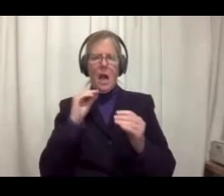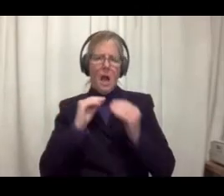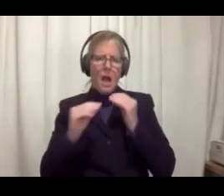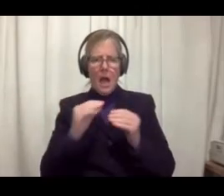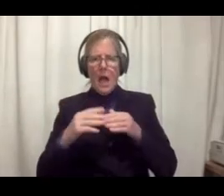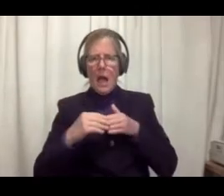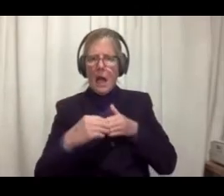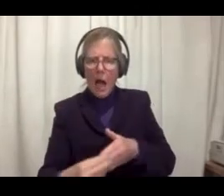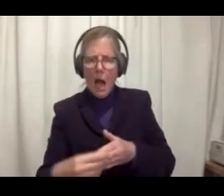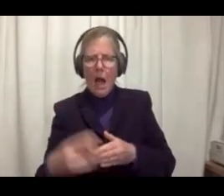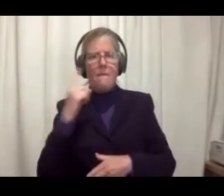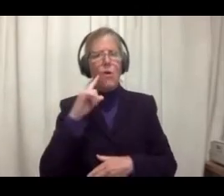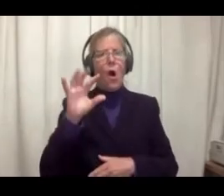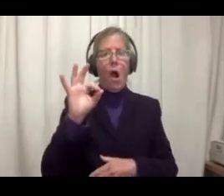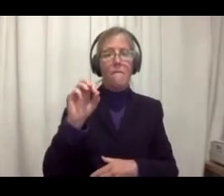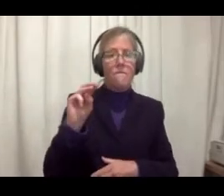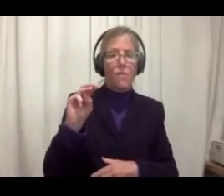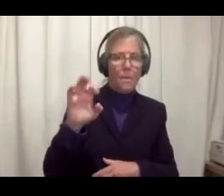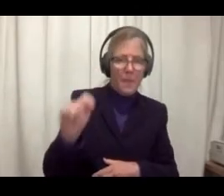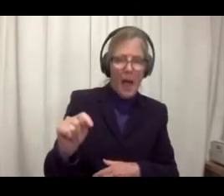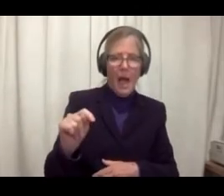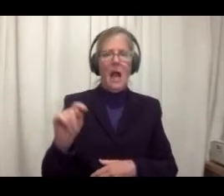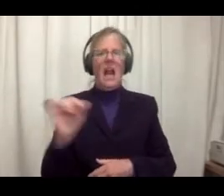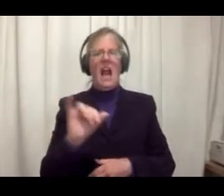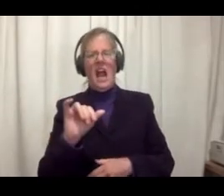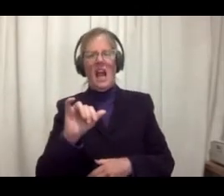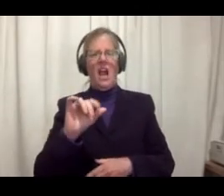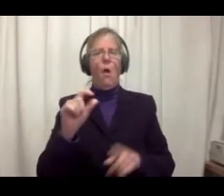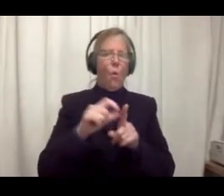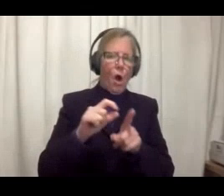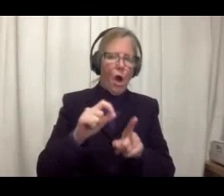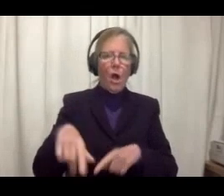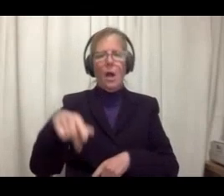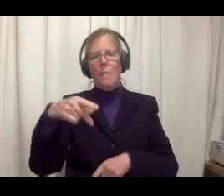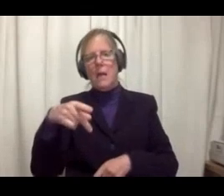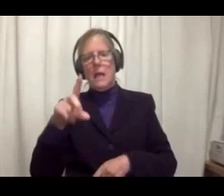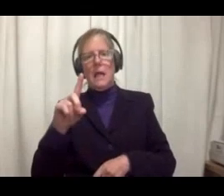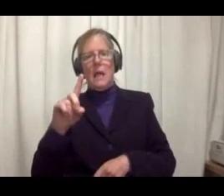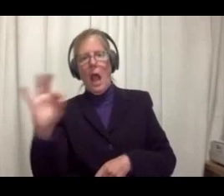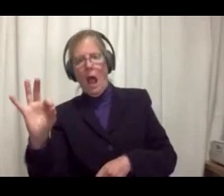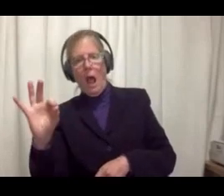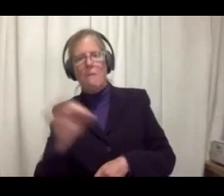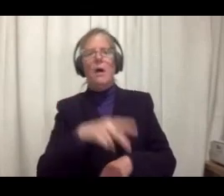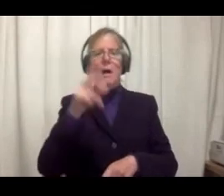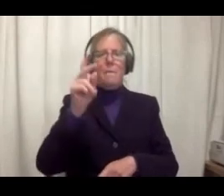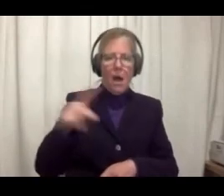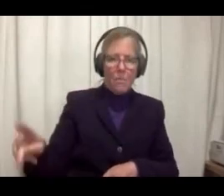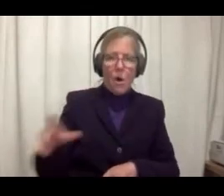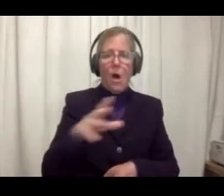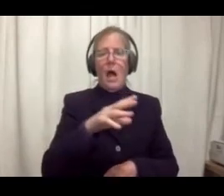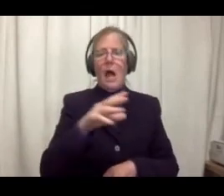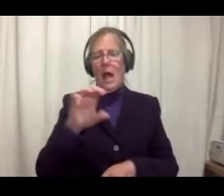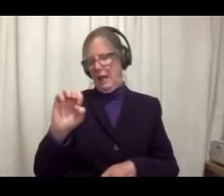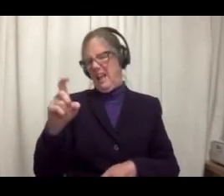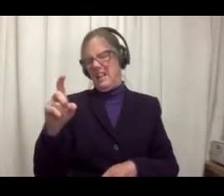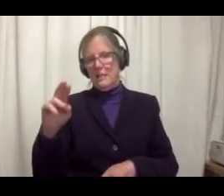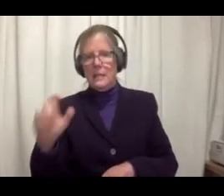including one that demonstrates how a screen reader interacts with an inaccessible document.